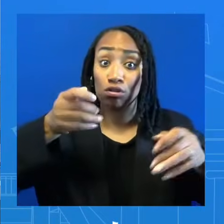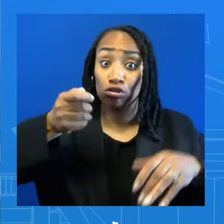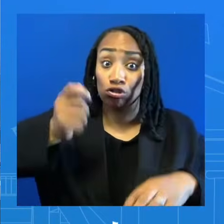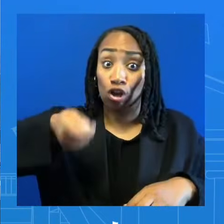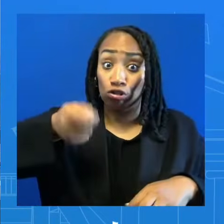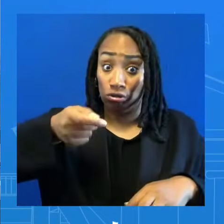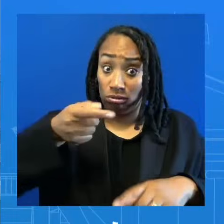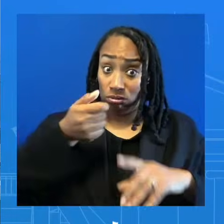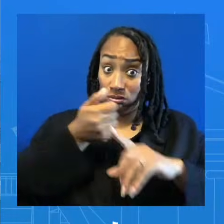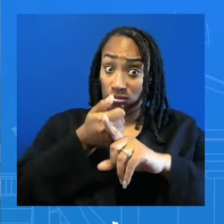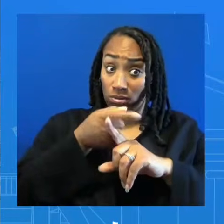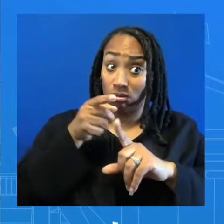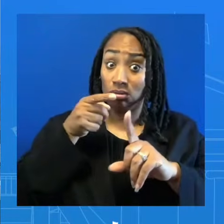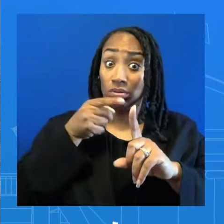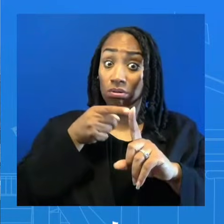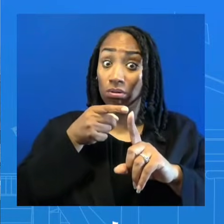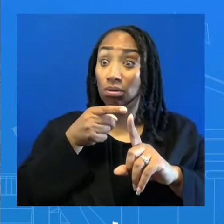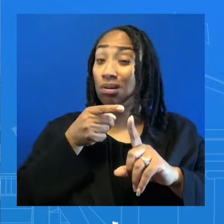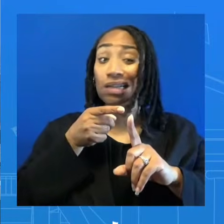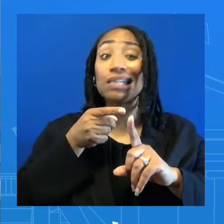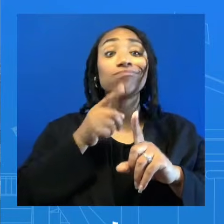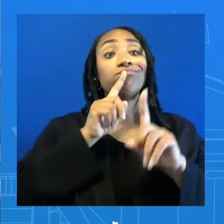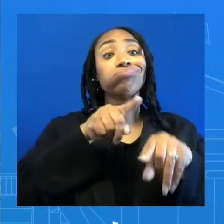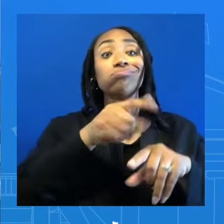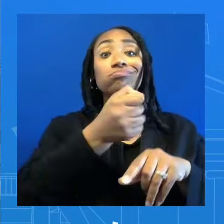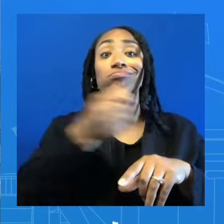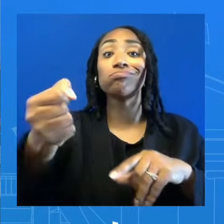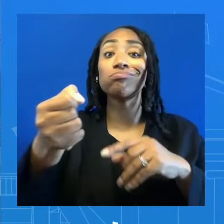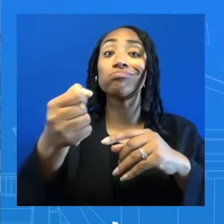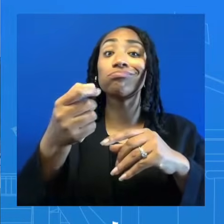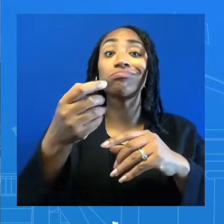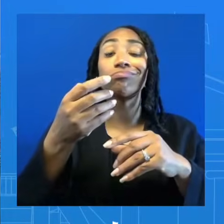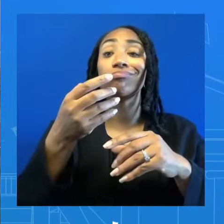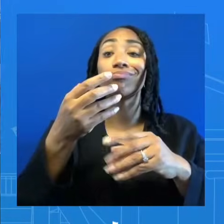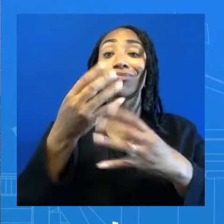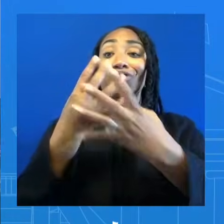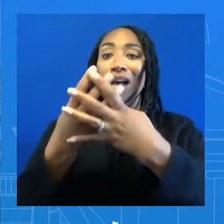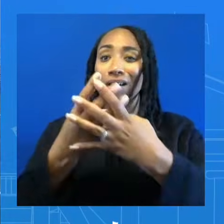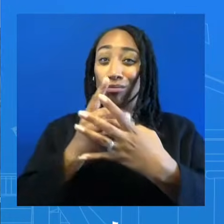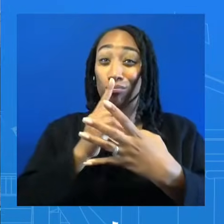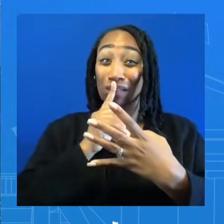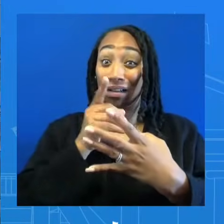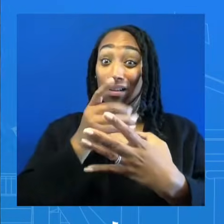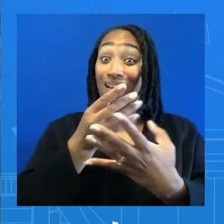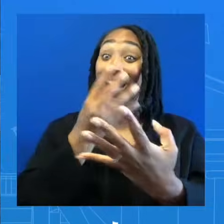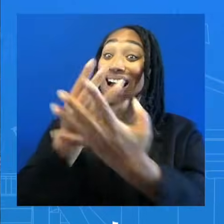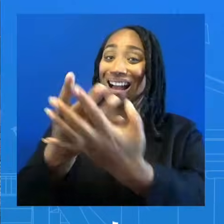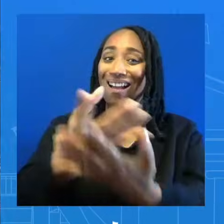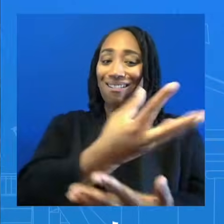Medicare fraud; you know, real estate fraud. I guess what I'm wondering is, was the crime that was committed